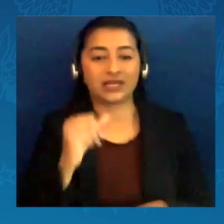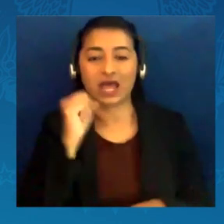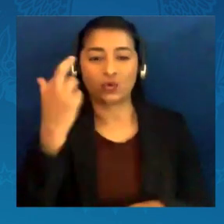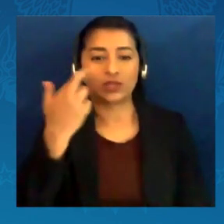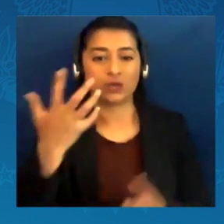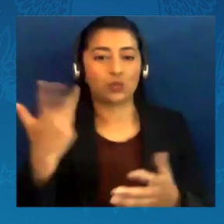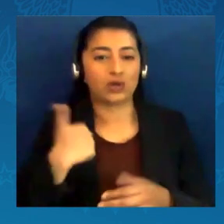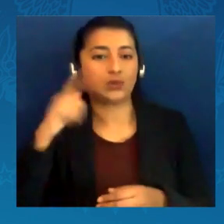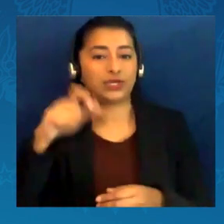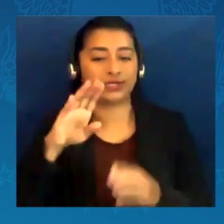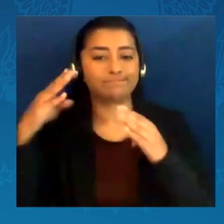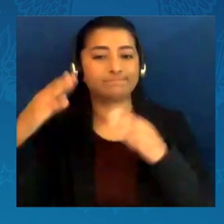So thank you for that.